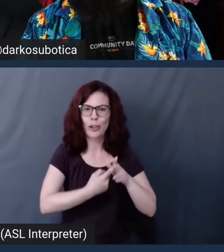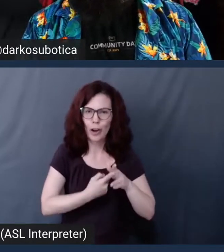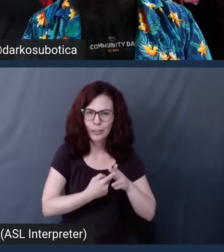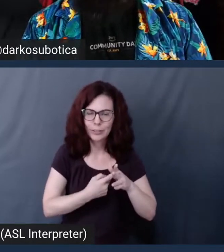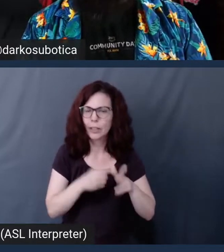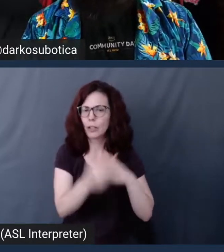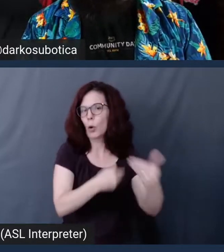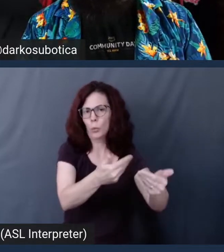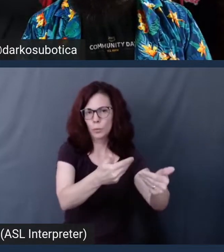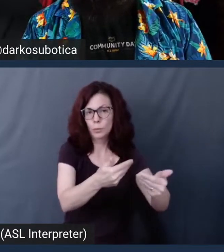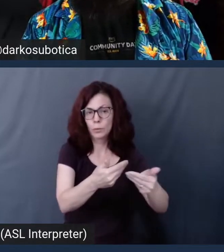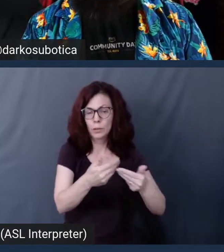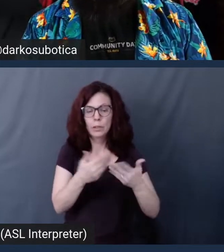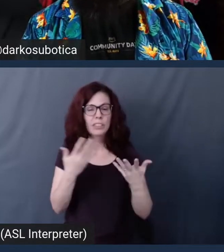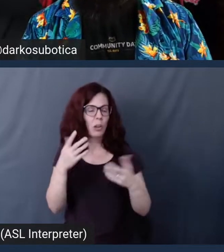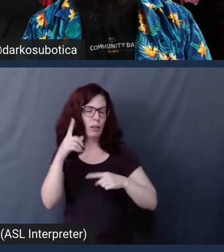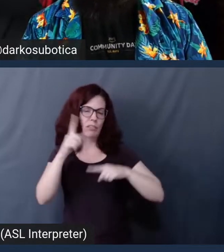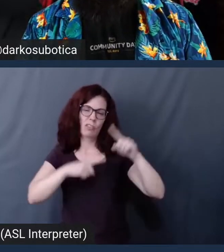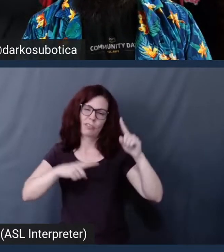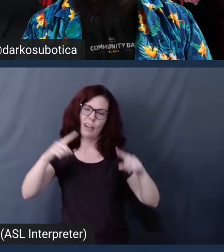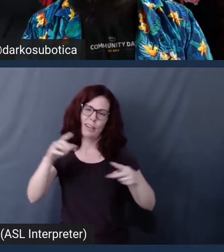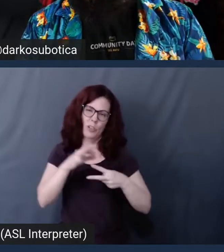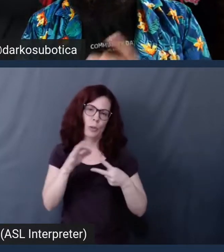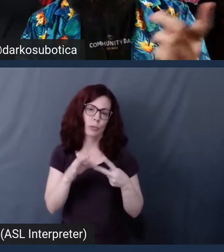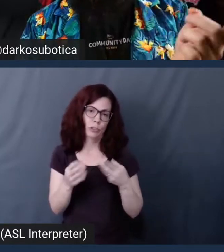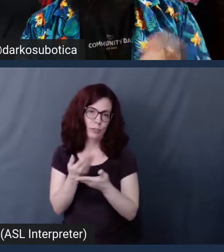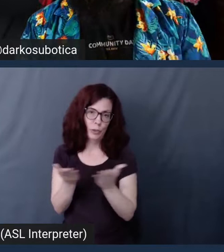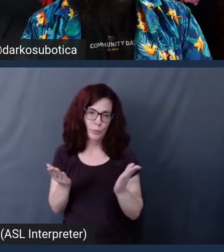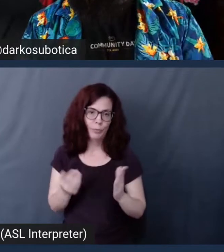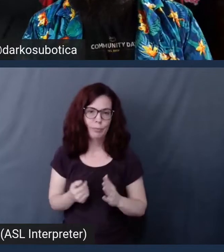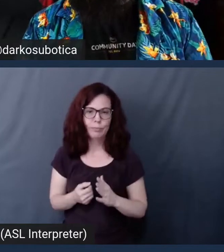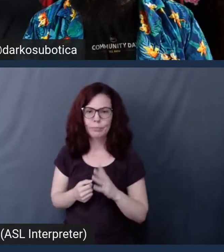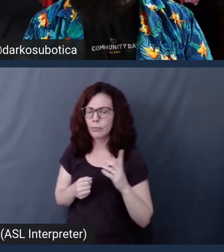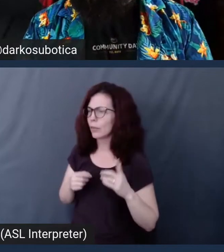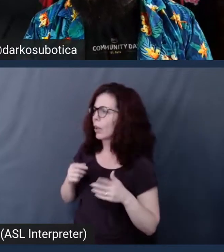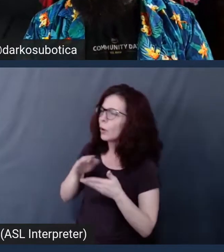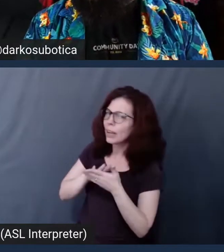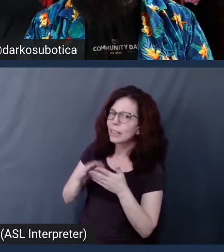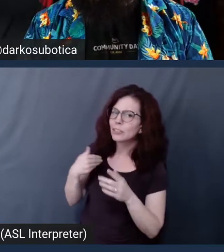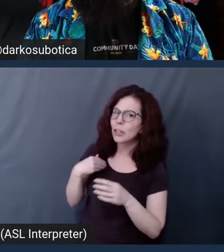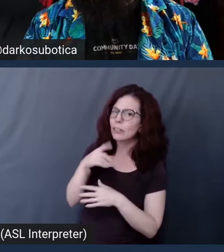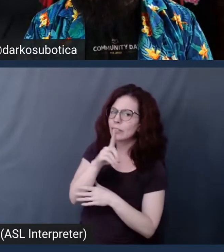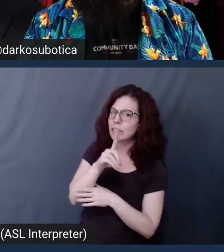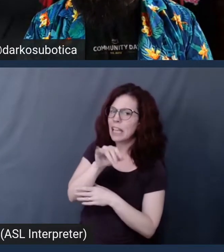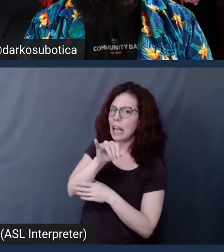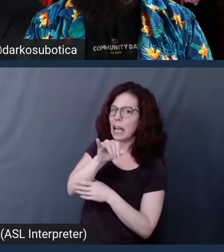So very different choices available to you. (overlapping discussion) Nice, you have this DIY, bring your own model,